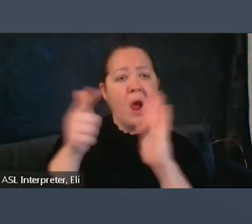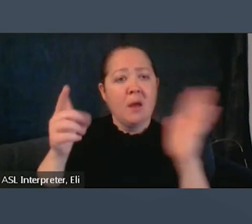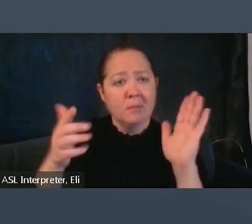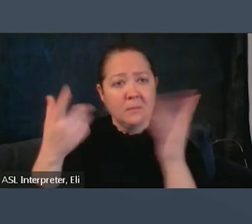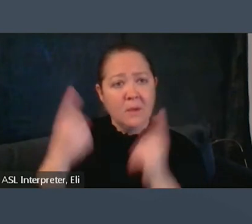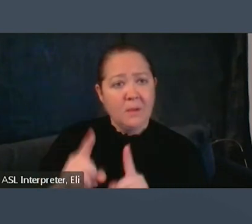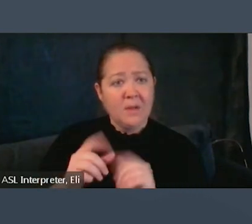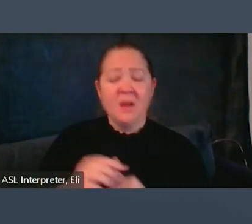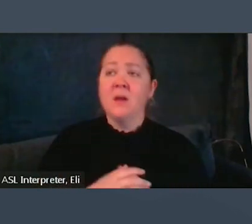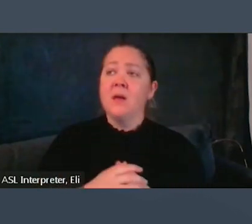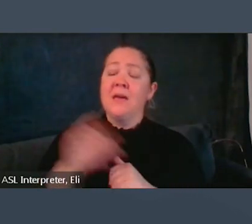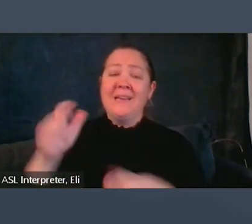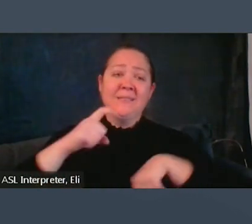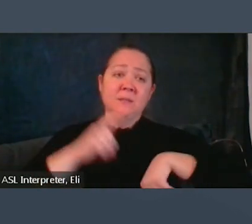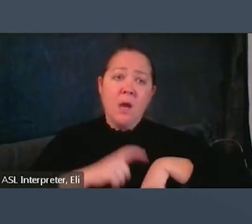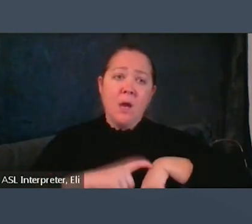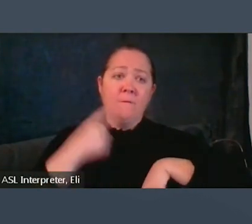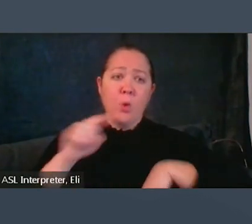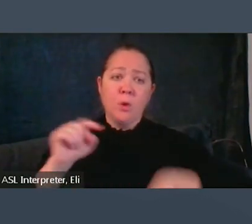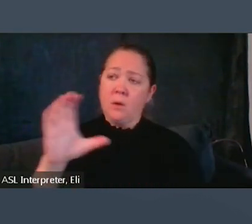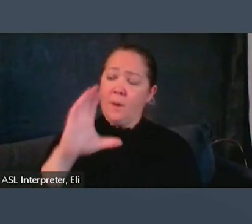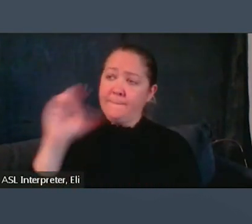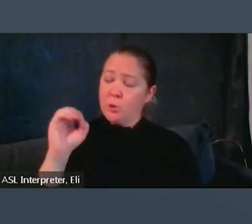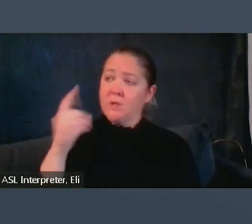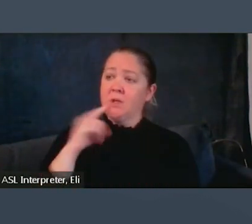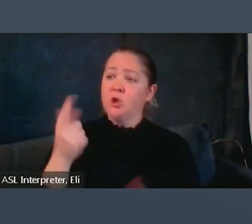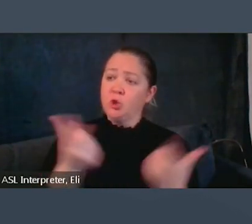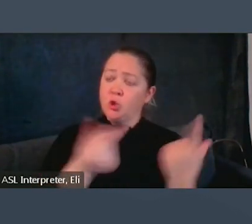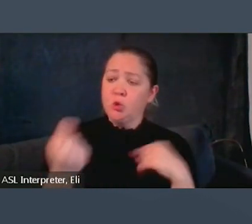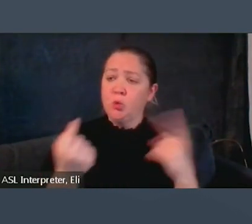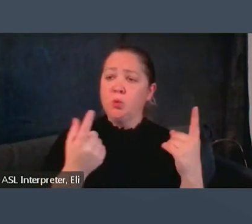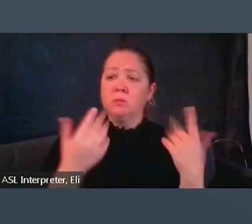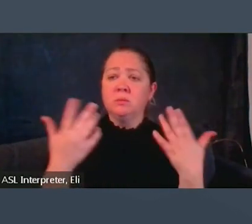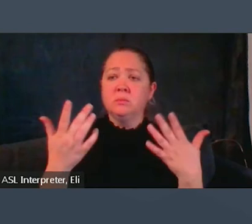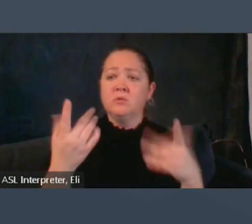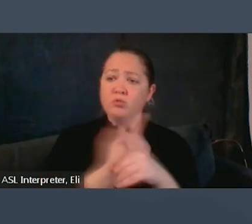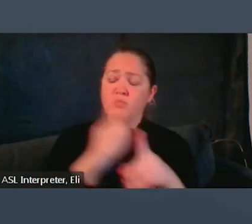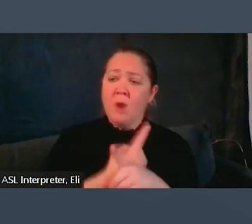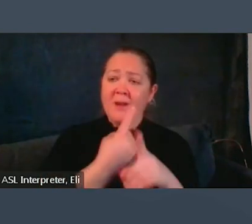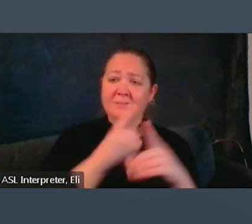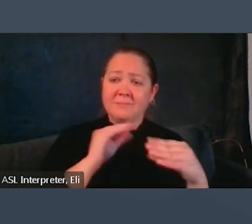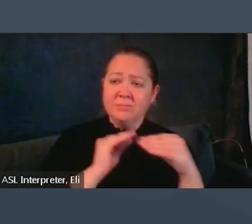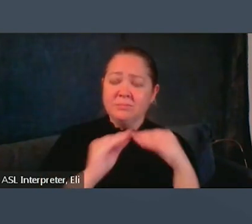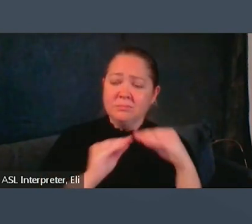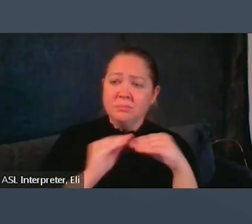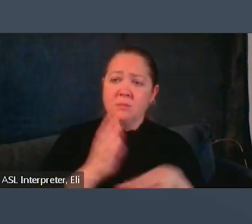residents and community. Why do we allow the County government to make development or redevelopment plans for property,